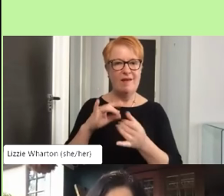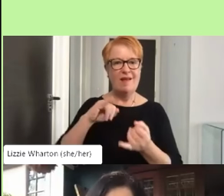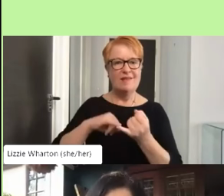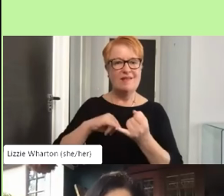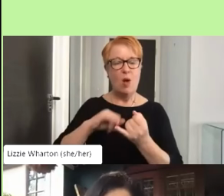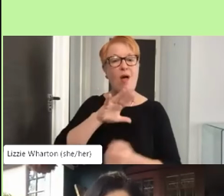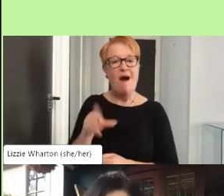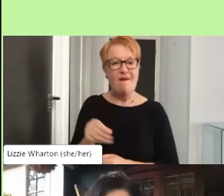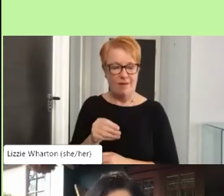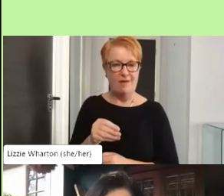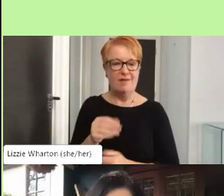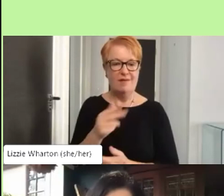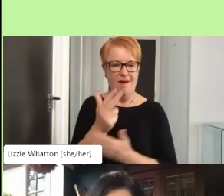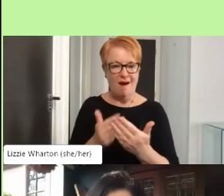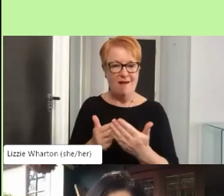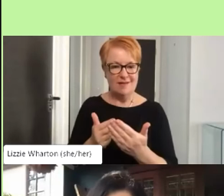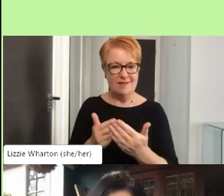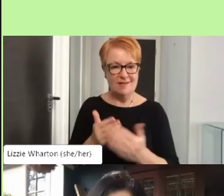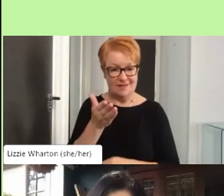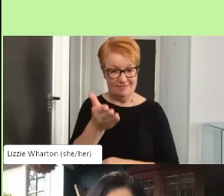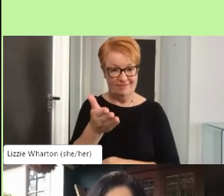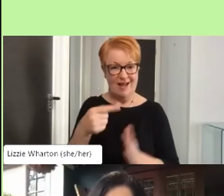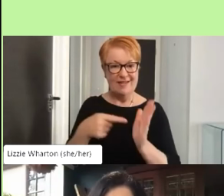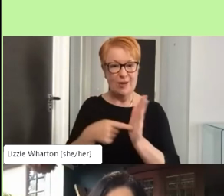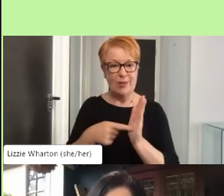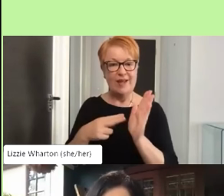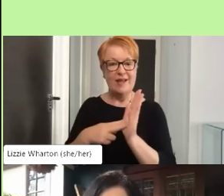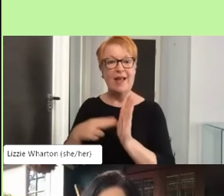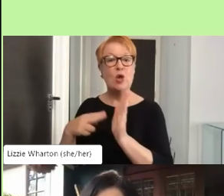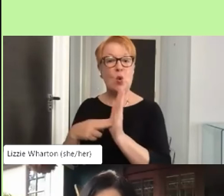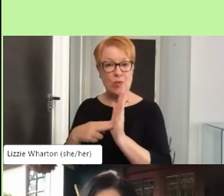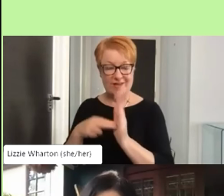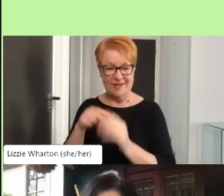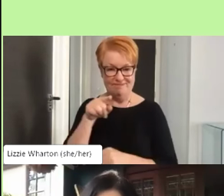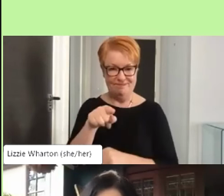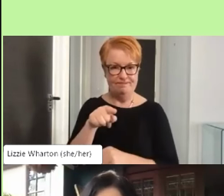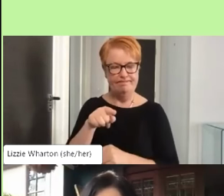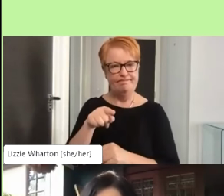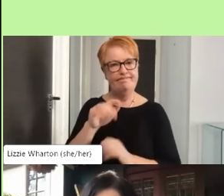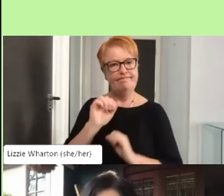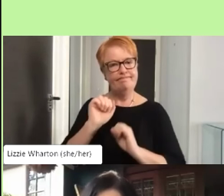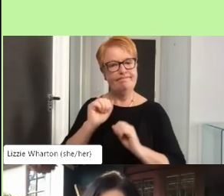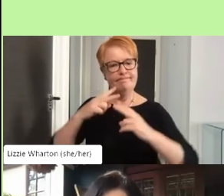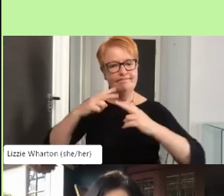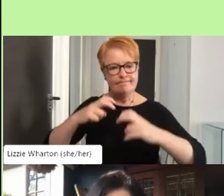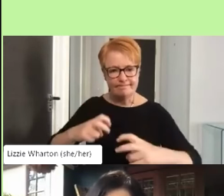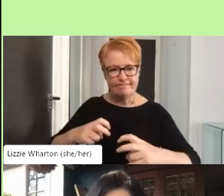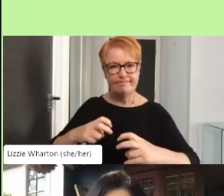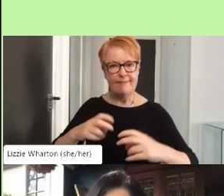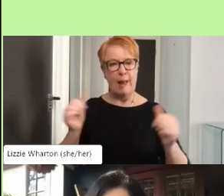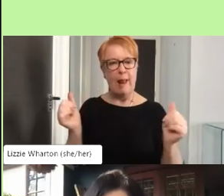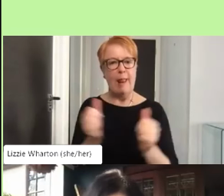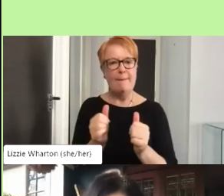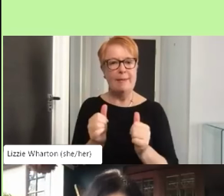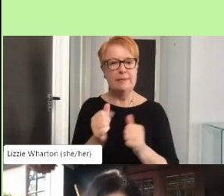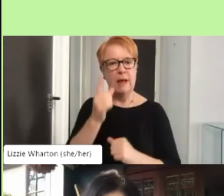Nkosi’s practice often focuses on exploring, quote “the limits and capabilities of our human bodies”.